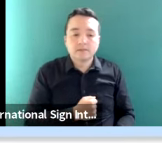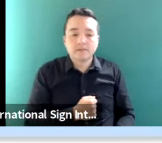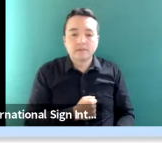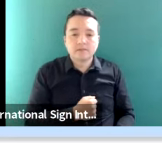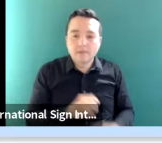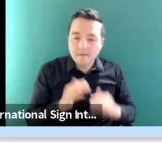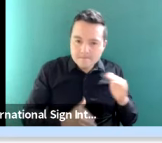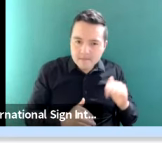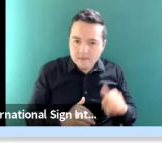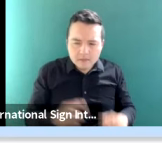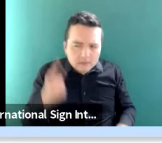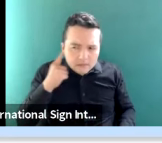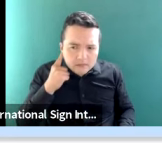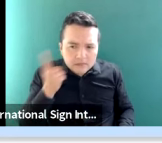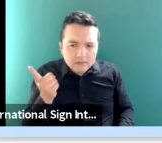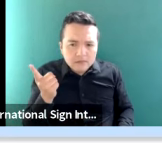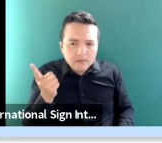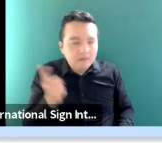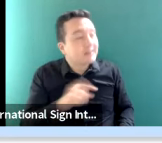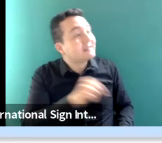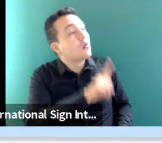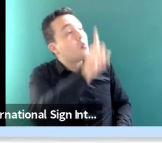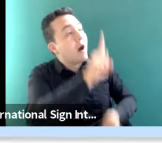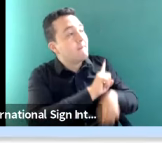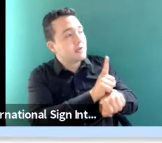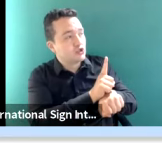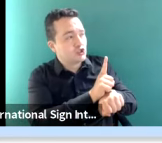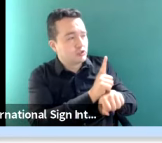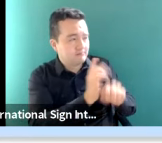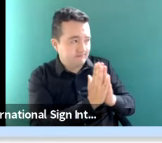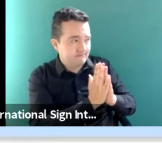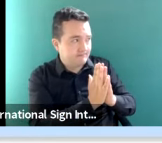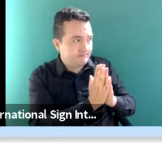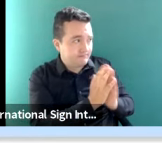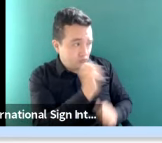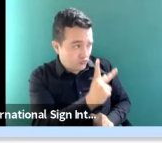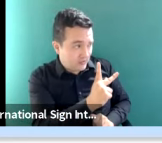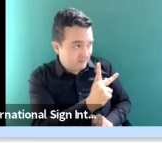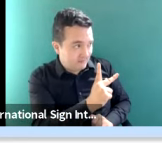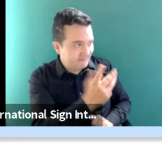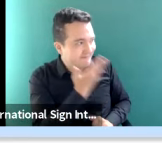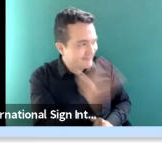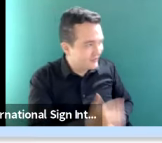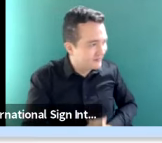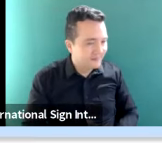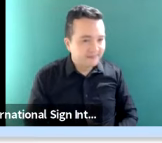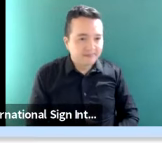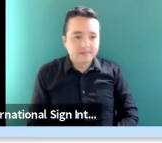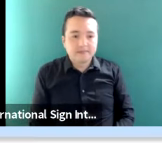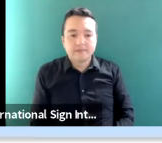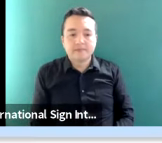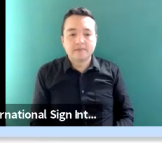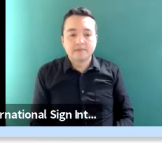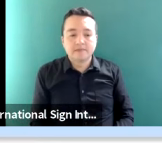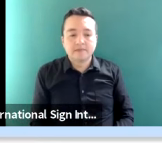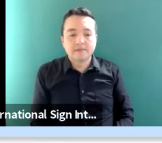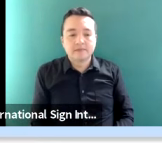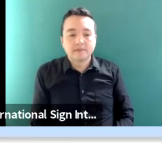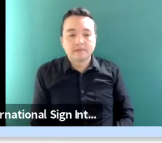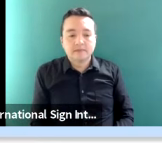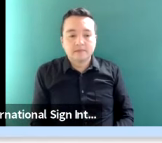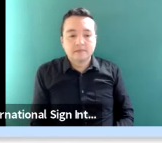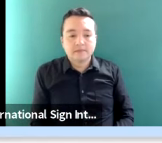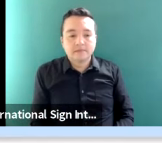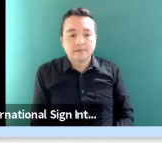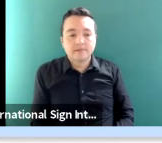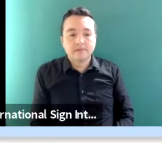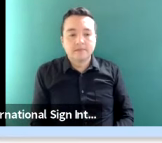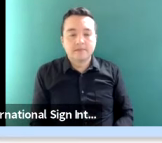Another program is the digital accessibility.